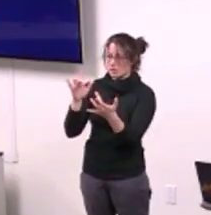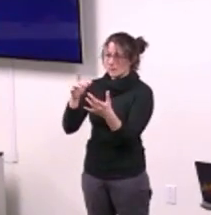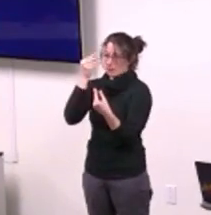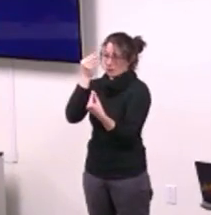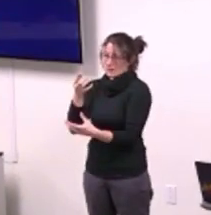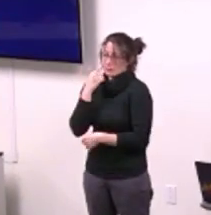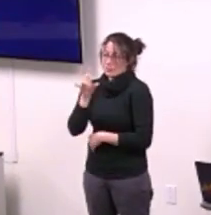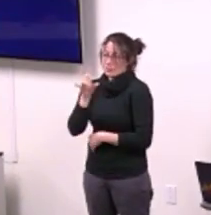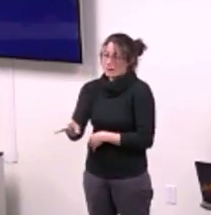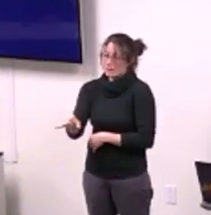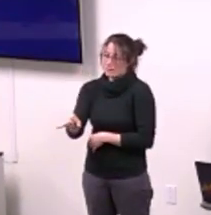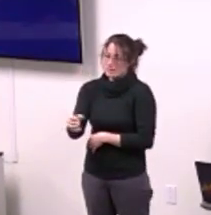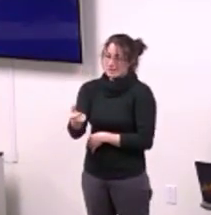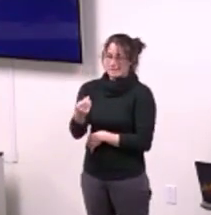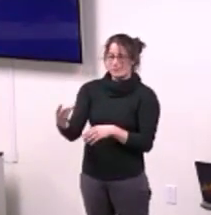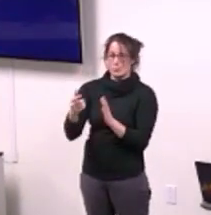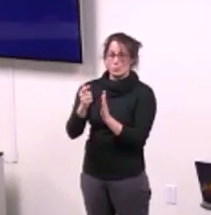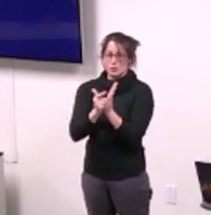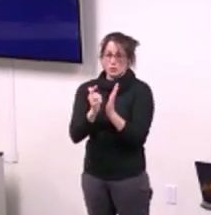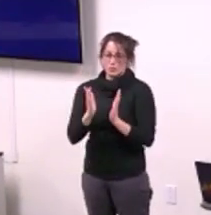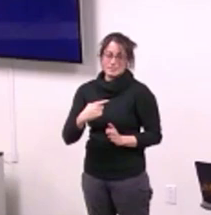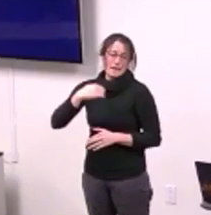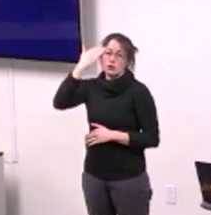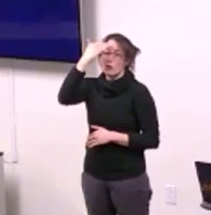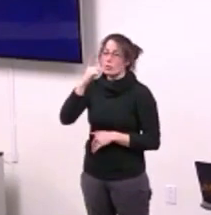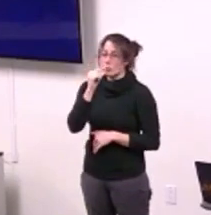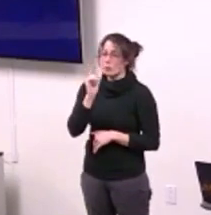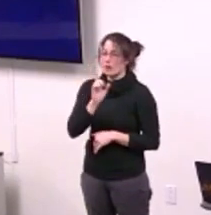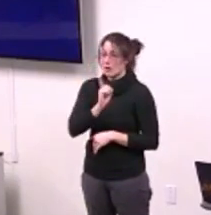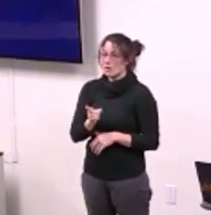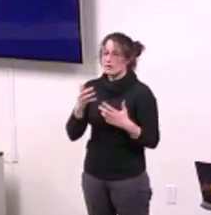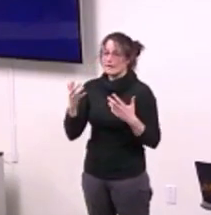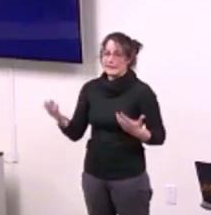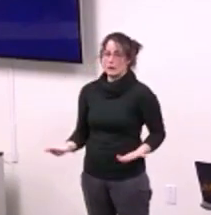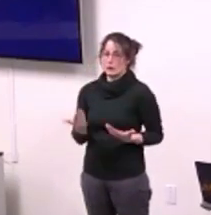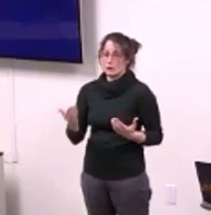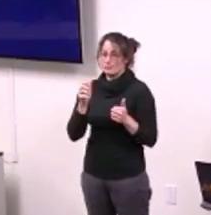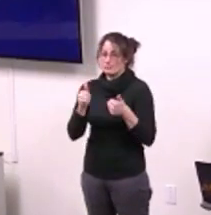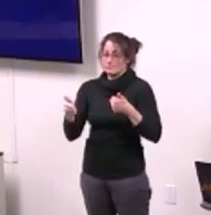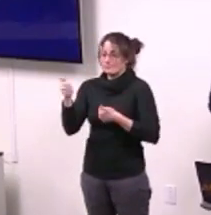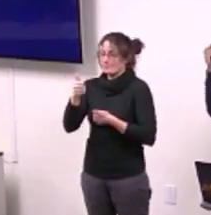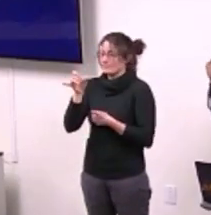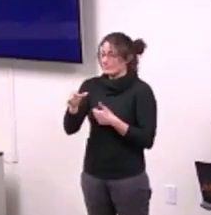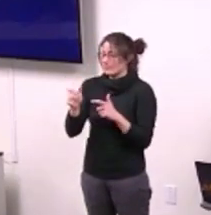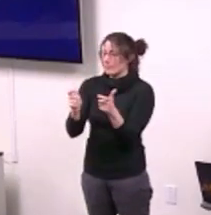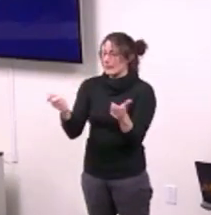for the few attorneys I know who are, have. Are in charge of the big, the biggest lawsuits